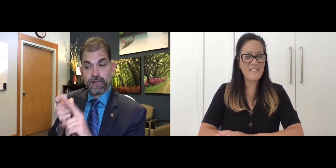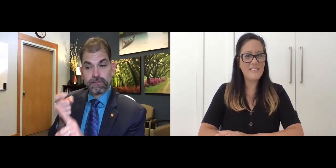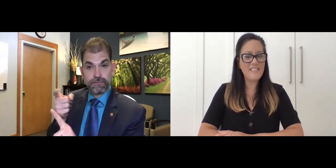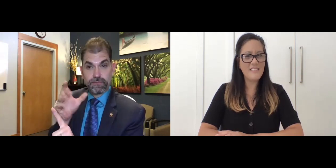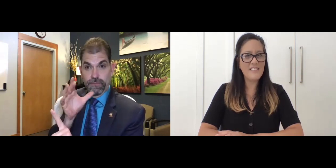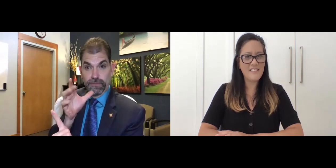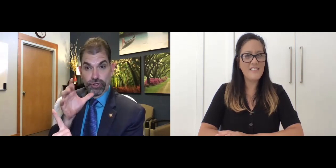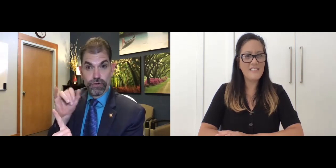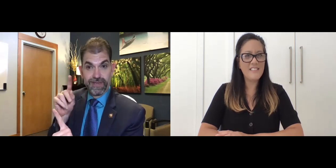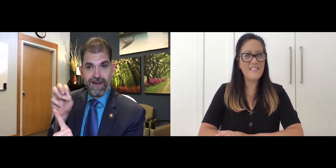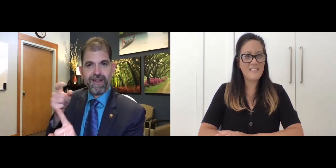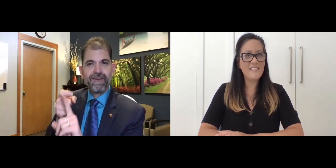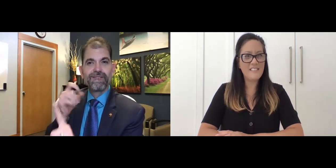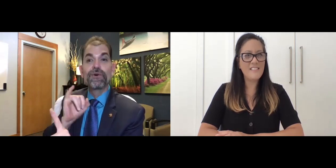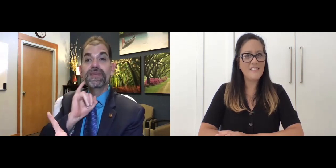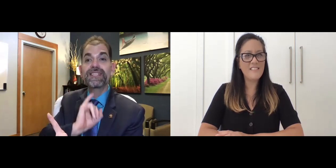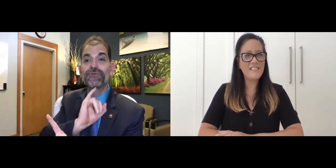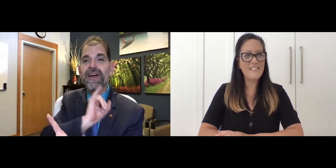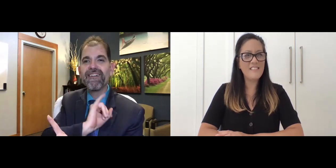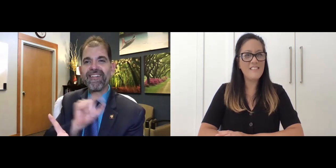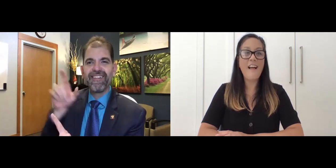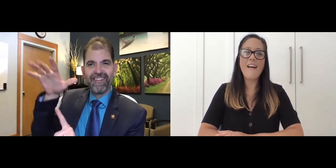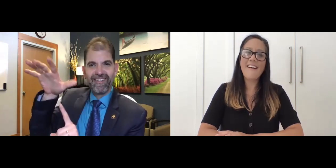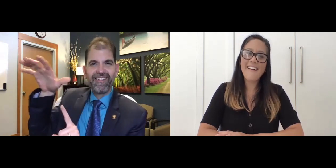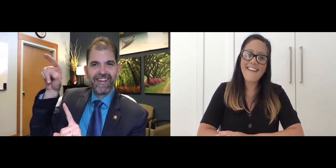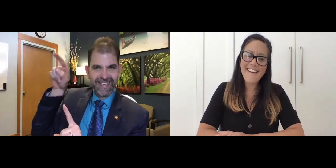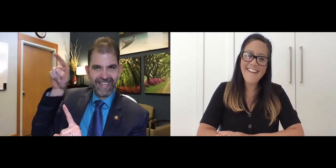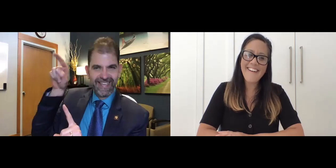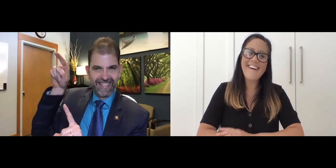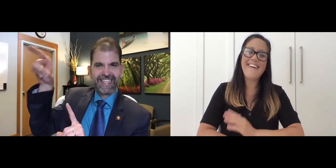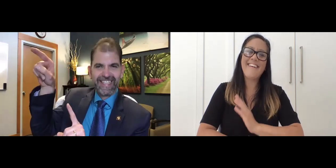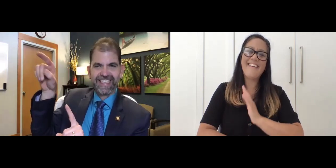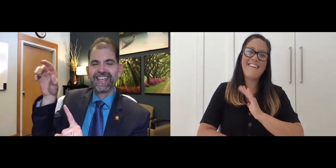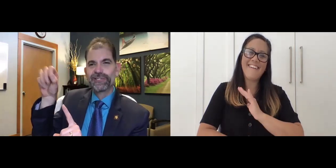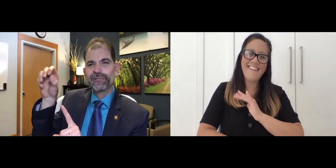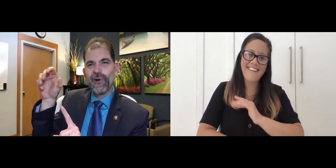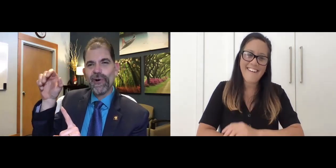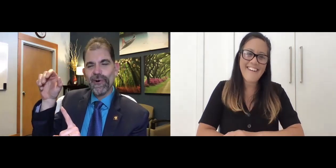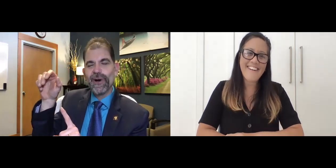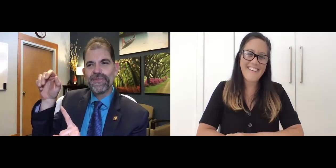and of everyone in my family and by the way, my family my mother's